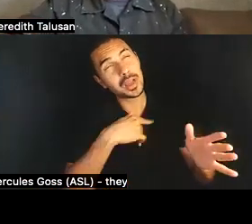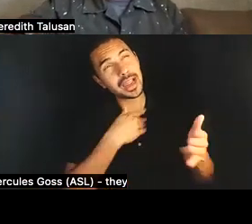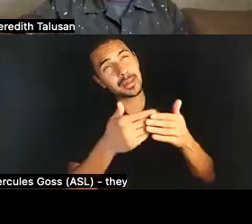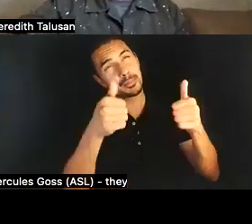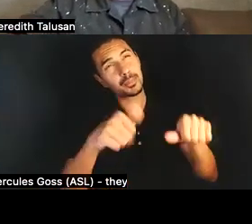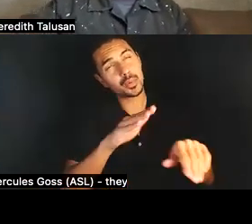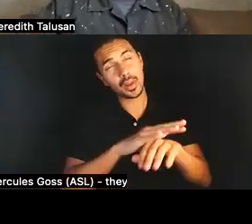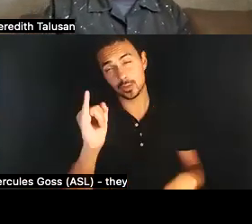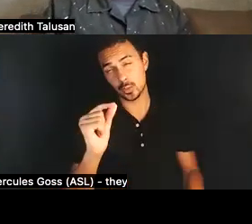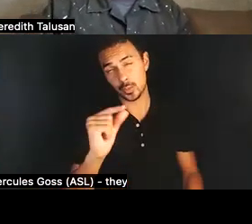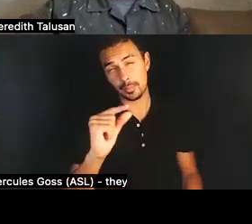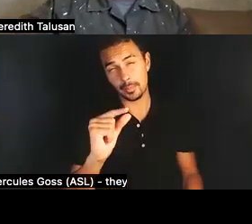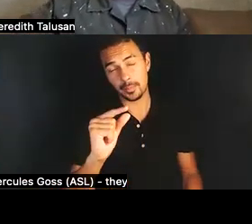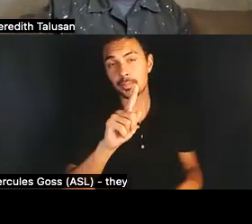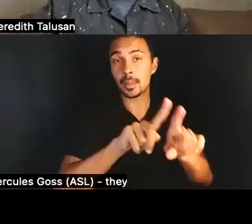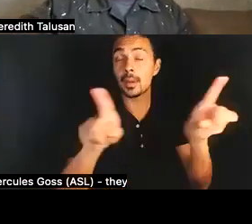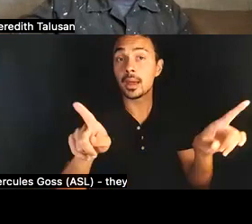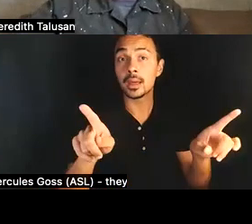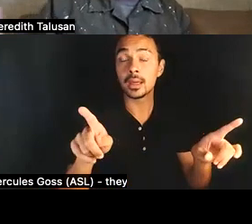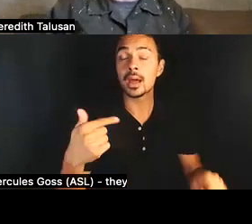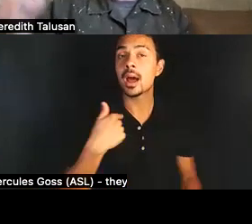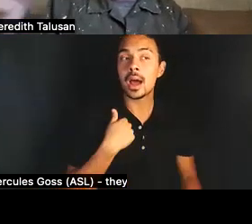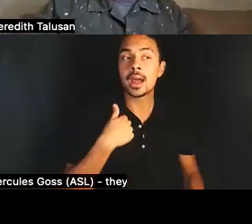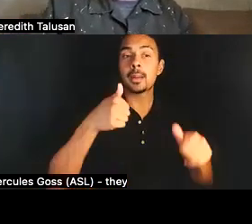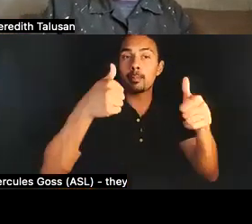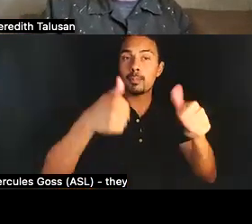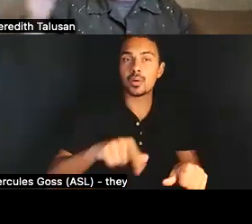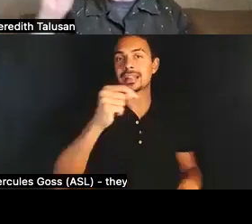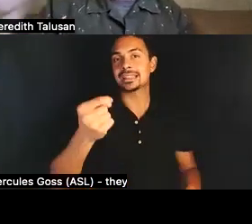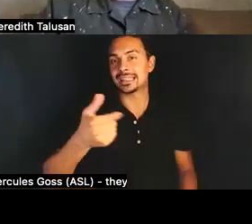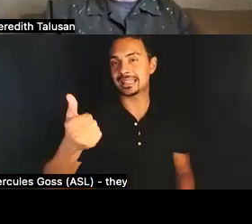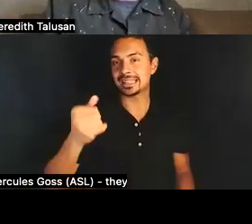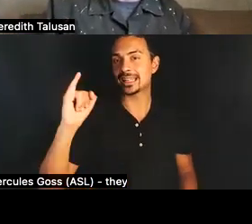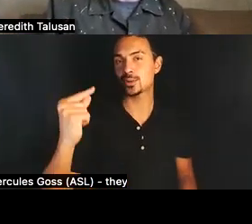manifestation of that is the fact that I post on Instagram but,